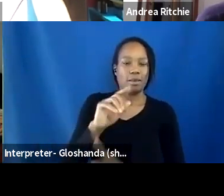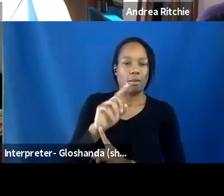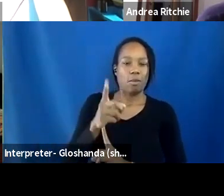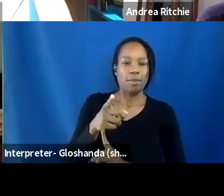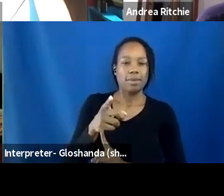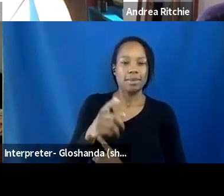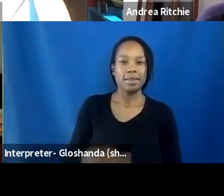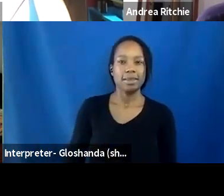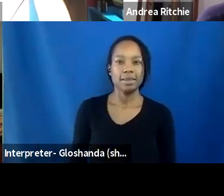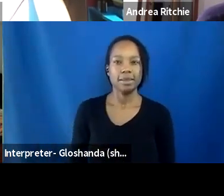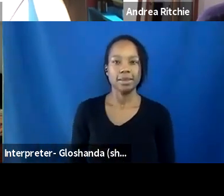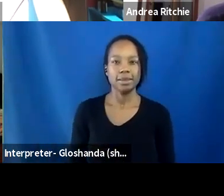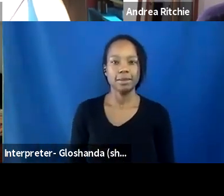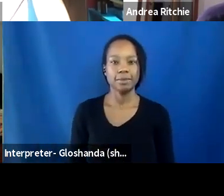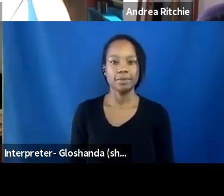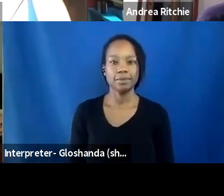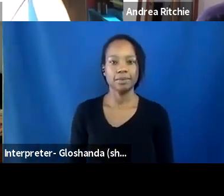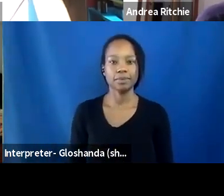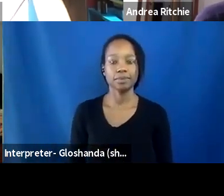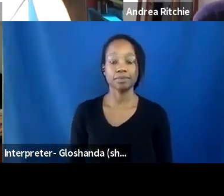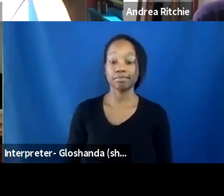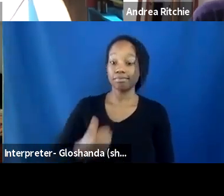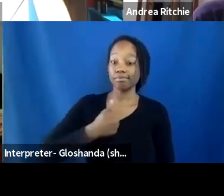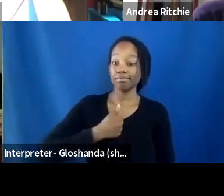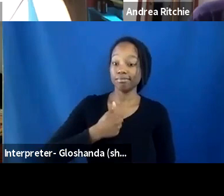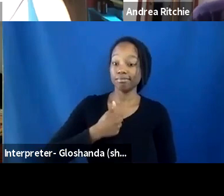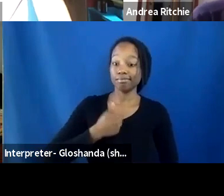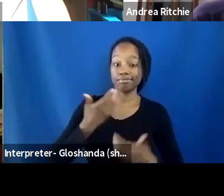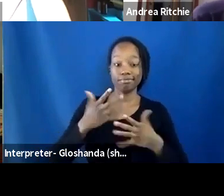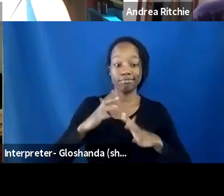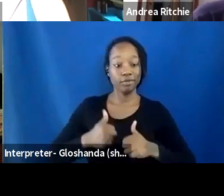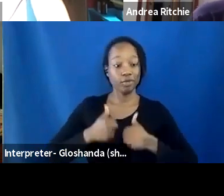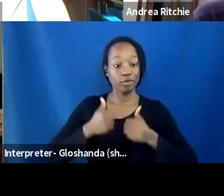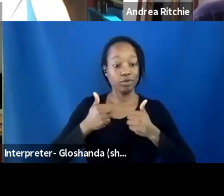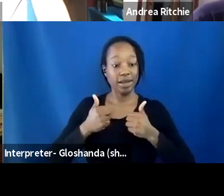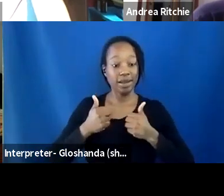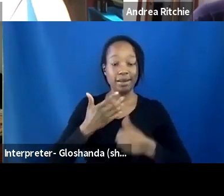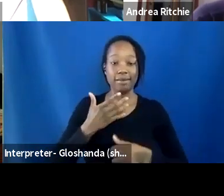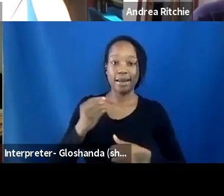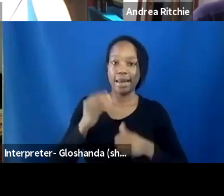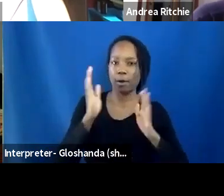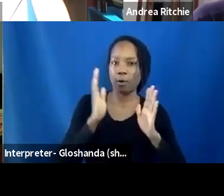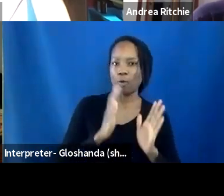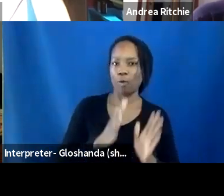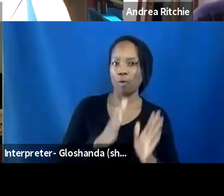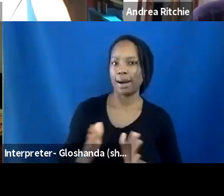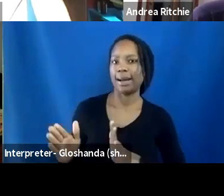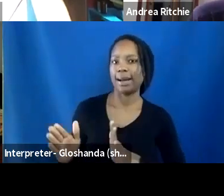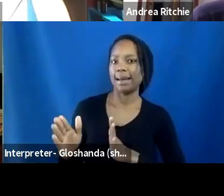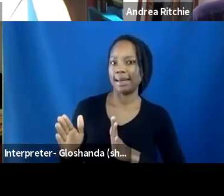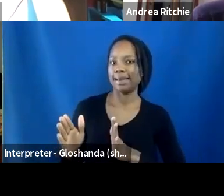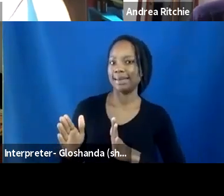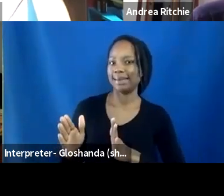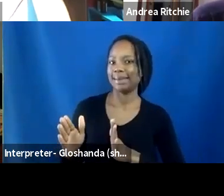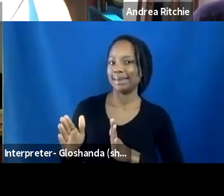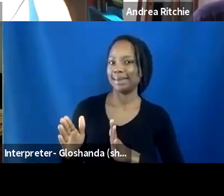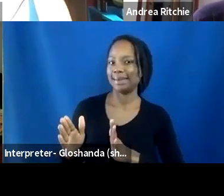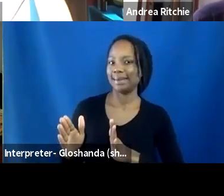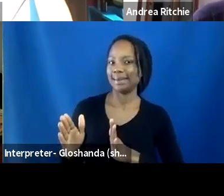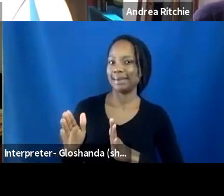And as a survivor and an organizer, I can see the way that the relationship between